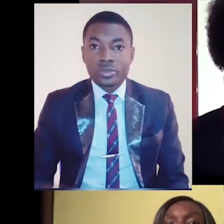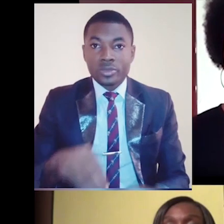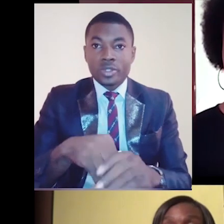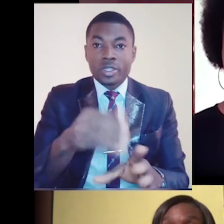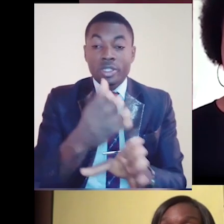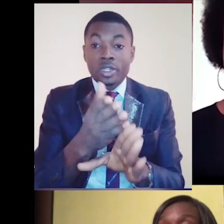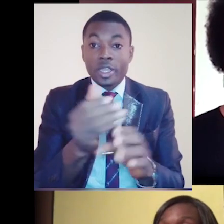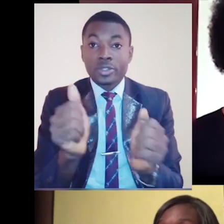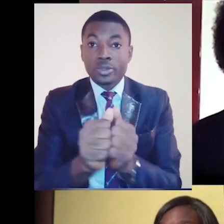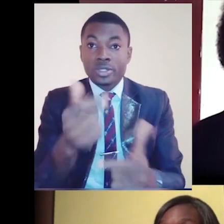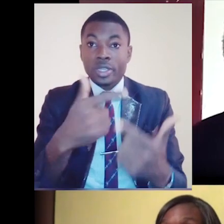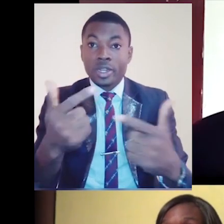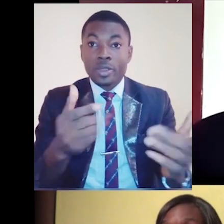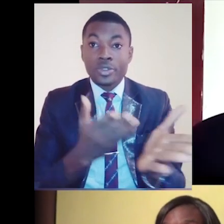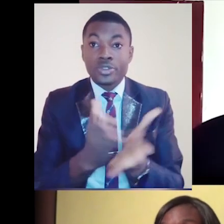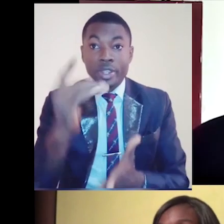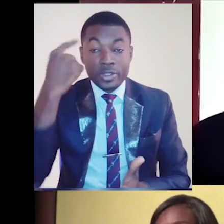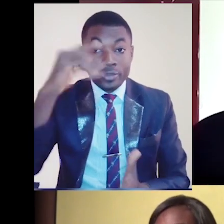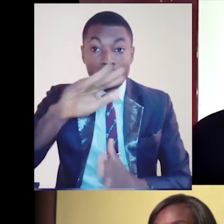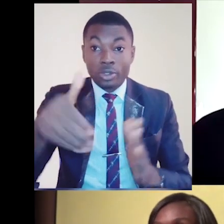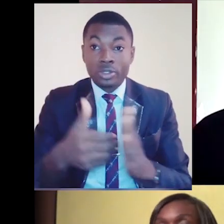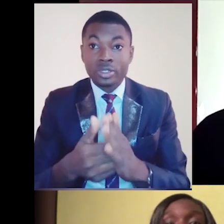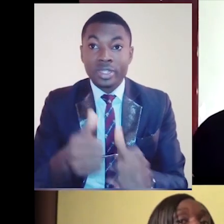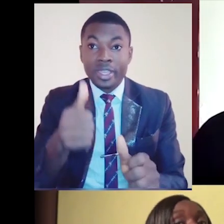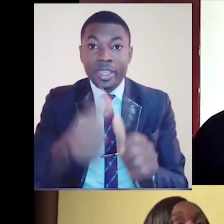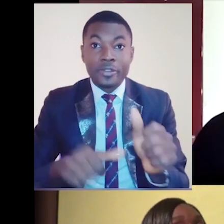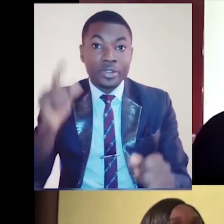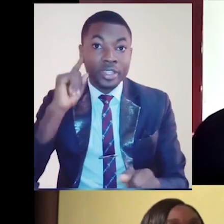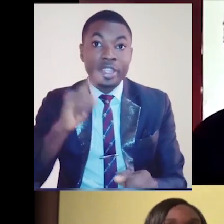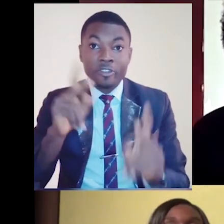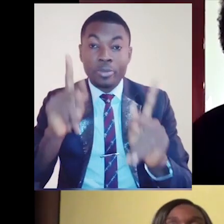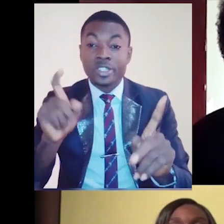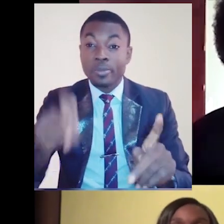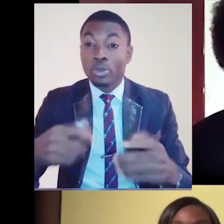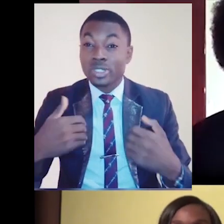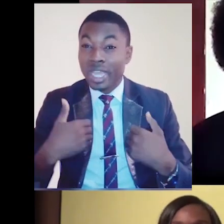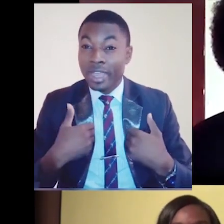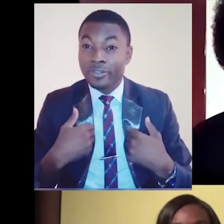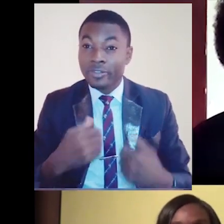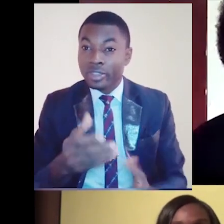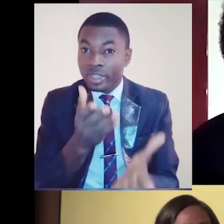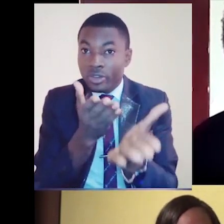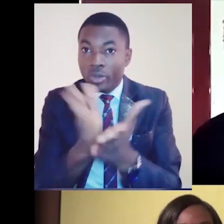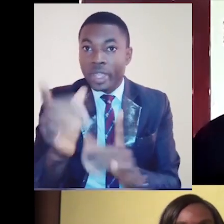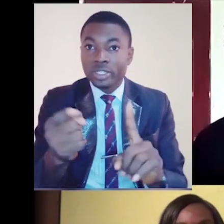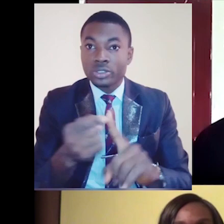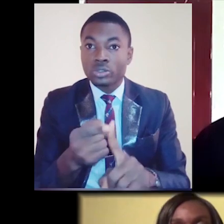In line with Sign Language Rights for all, every deaf person deserves a right to privacy